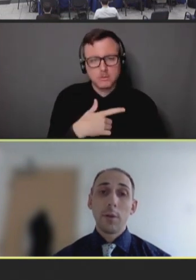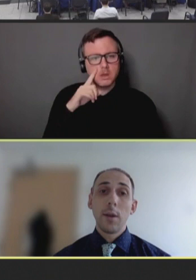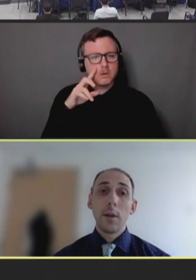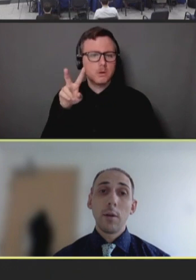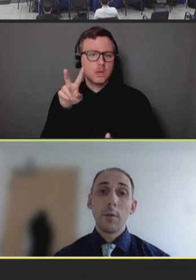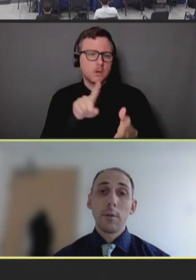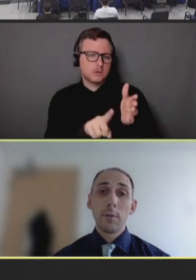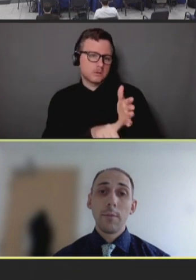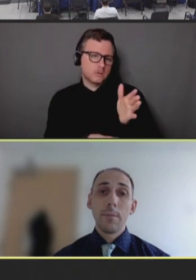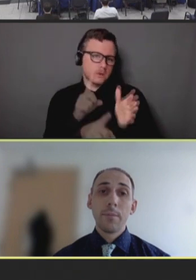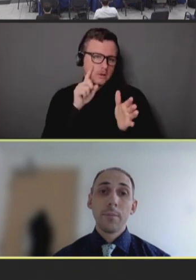And next slide, please.